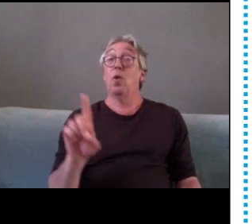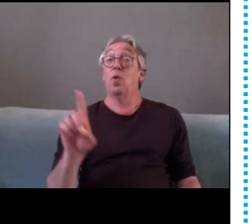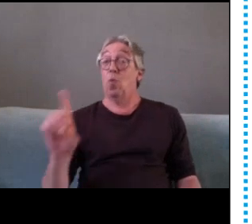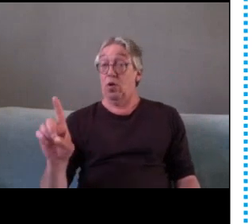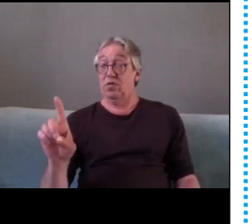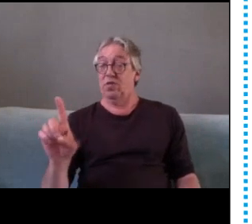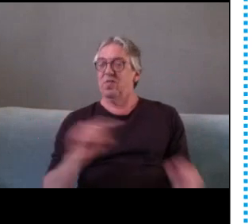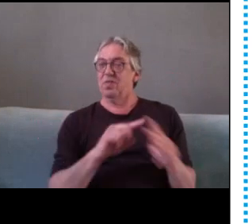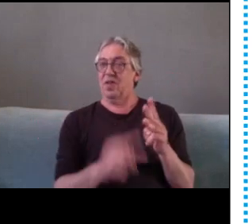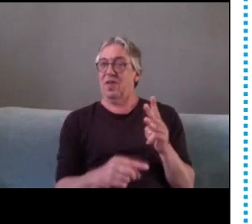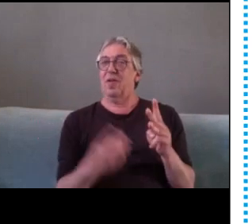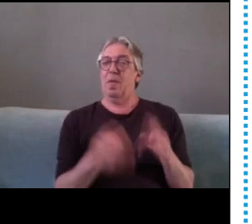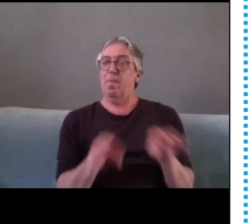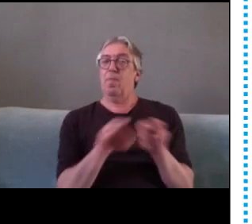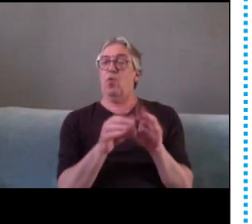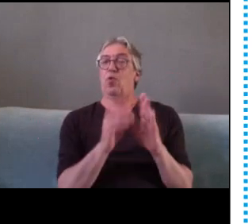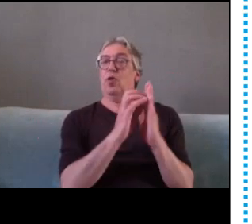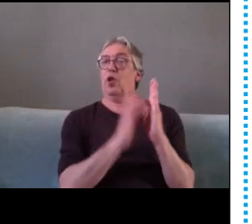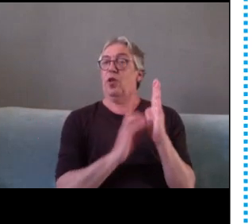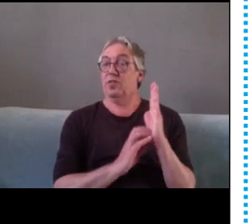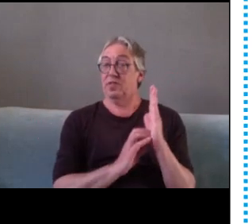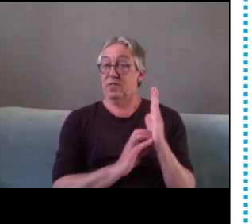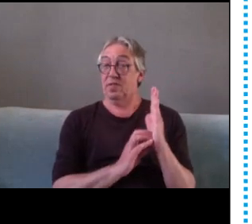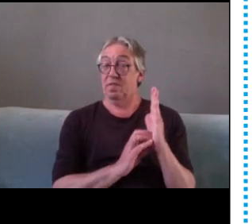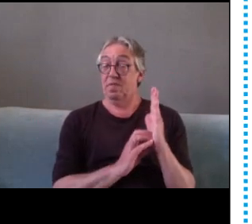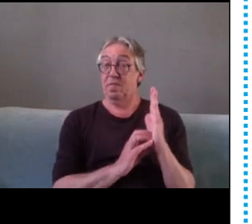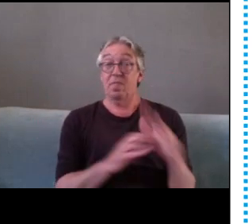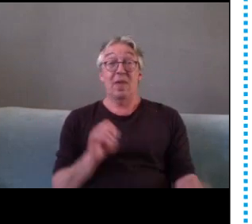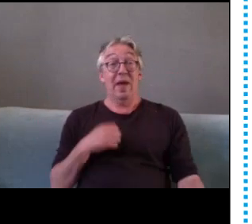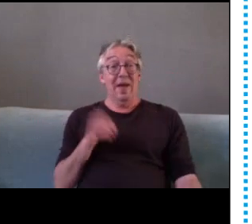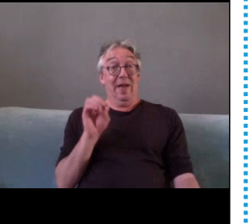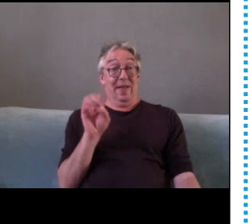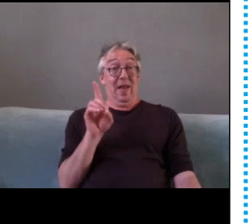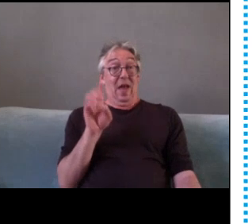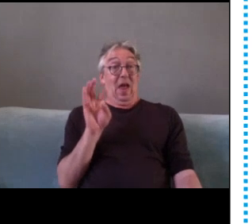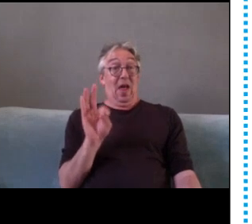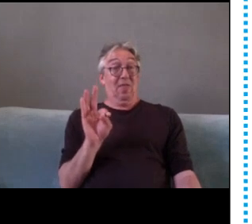And the aim of the EDF when we were discussing the legislation